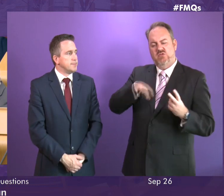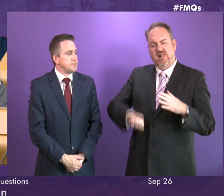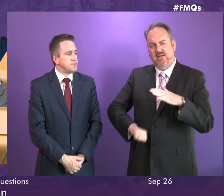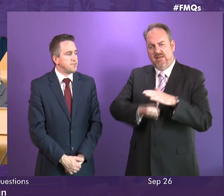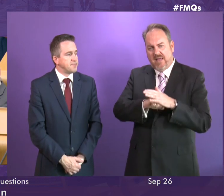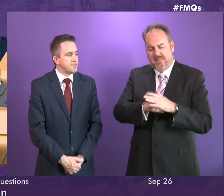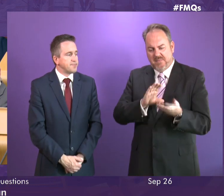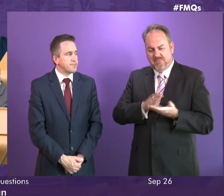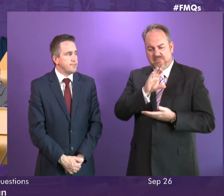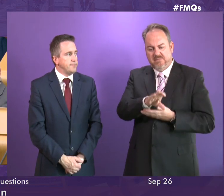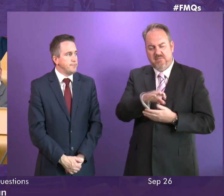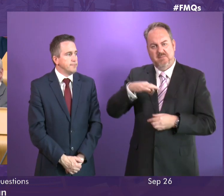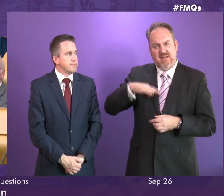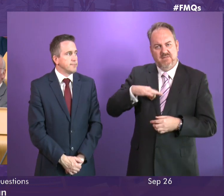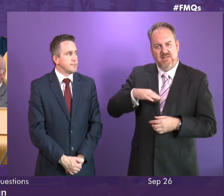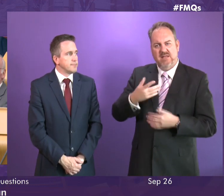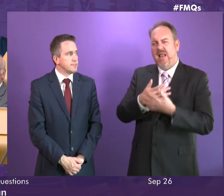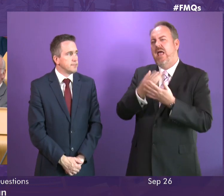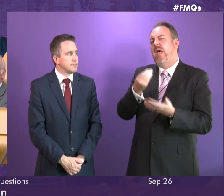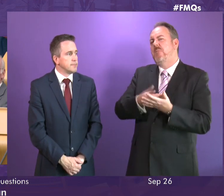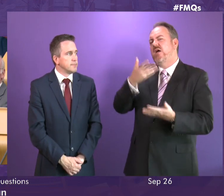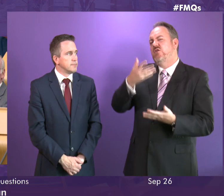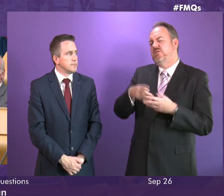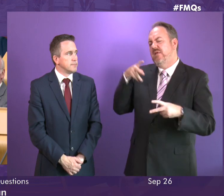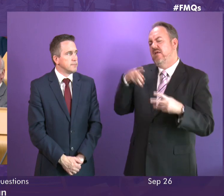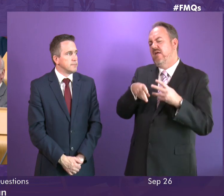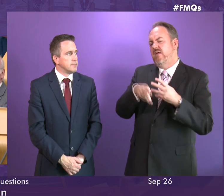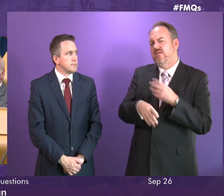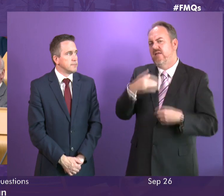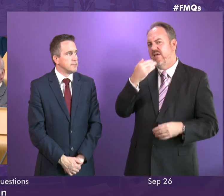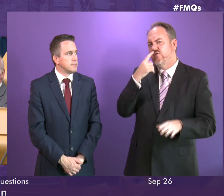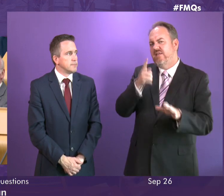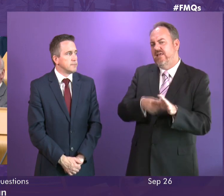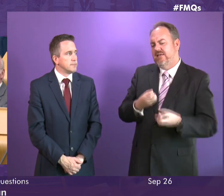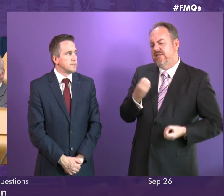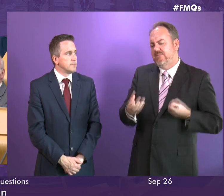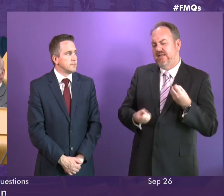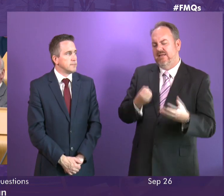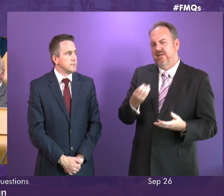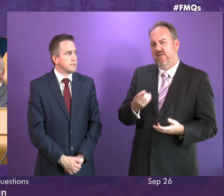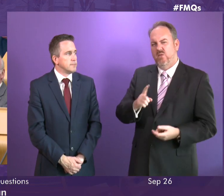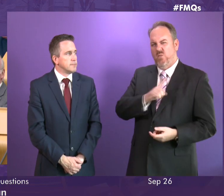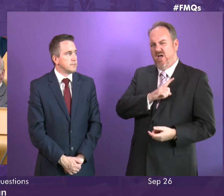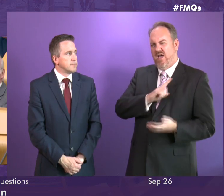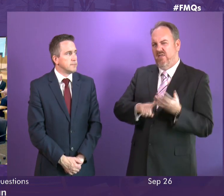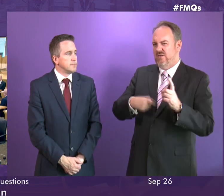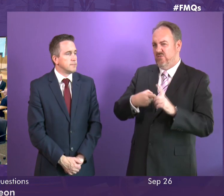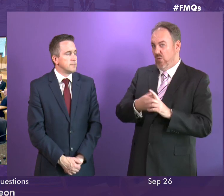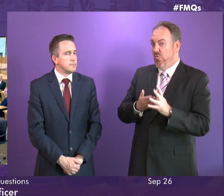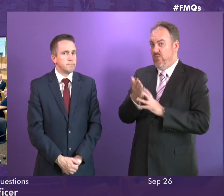the work allowance—are impacting on the poorest in our society? How much is being cut a year from social security spend in Scotland by the UK Government?